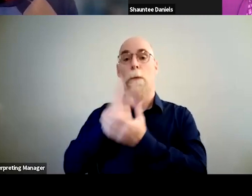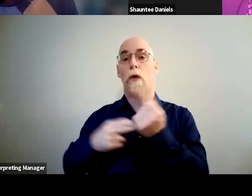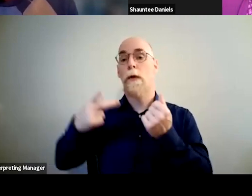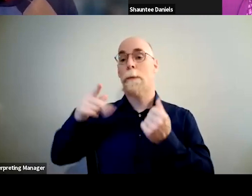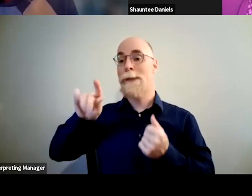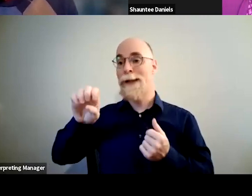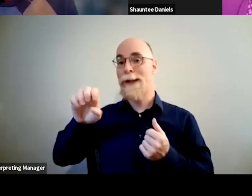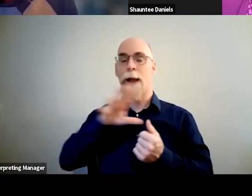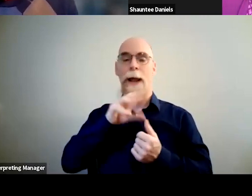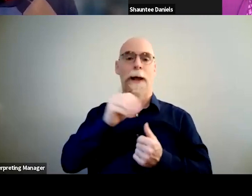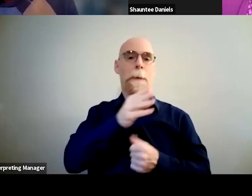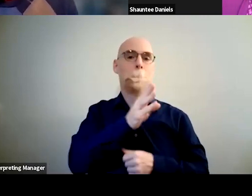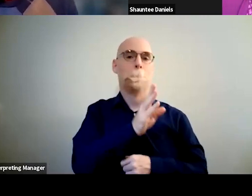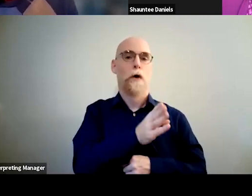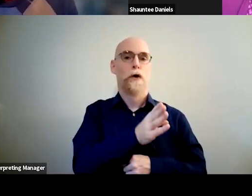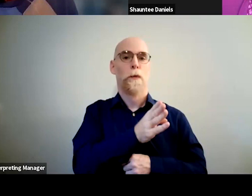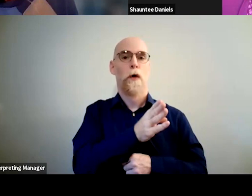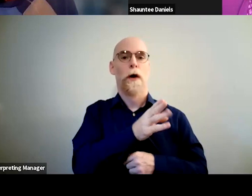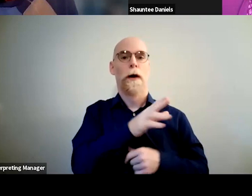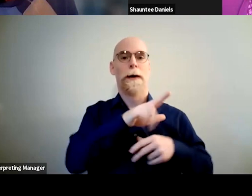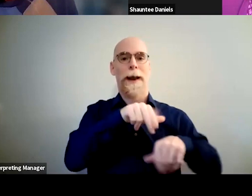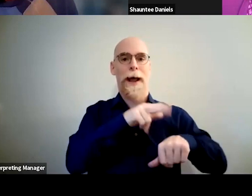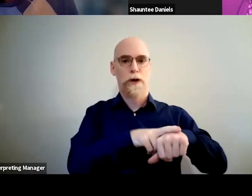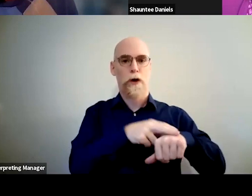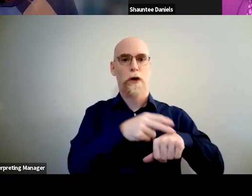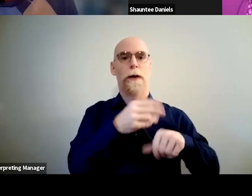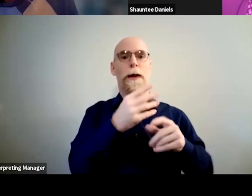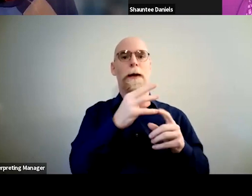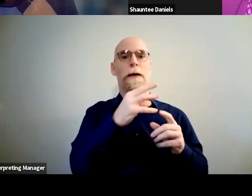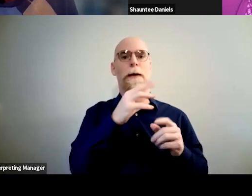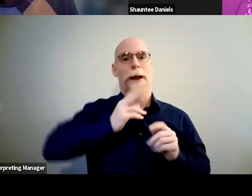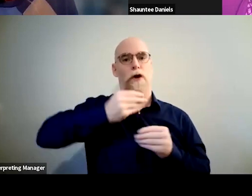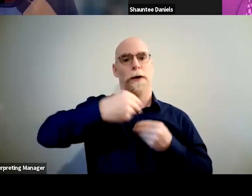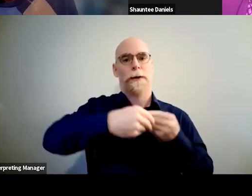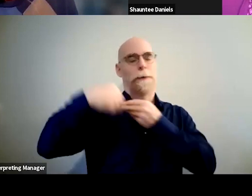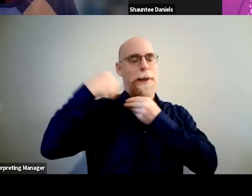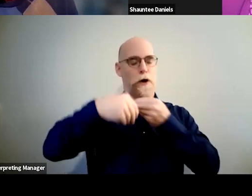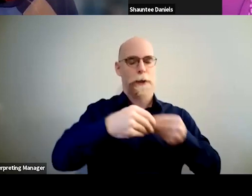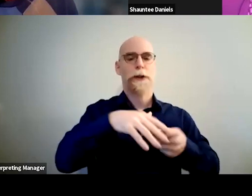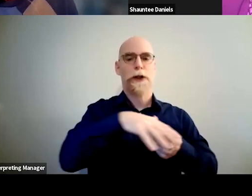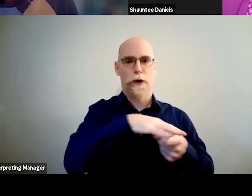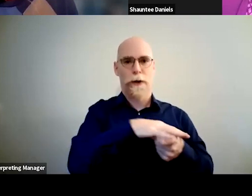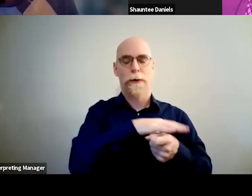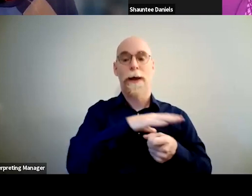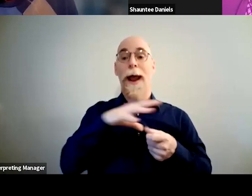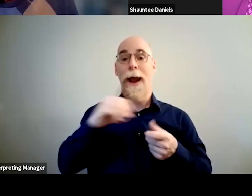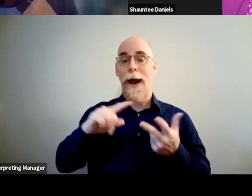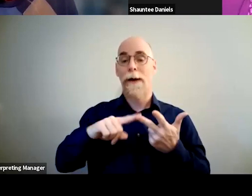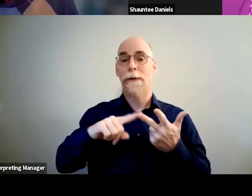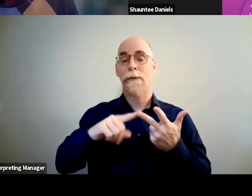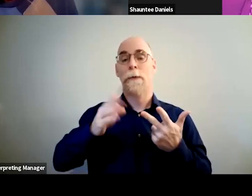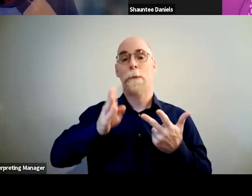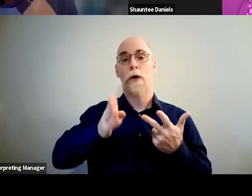for the city of Baltimore in the Historic Preservation office. (00:05:50): We are welcoming him